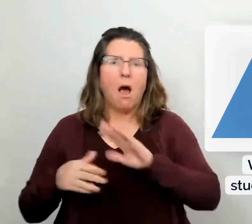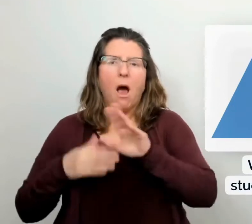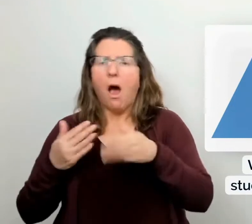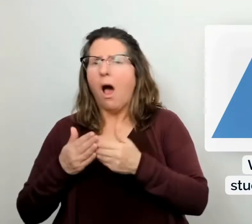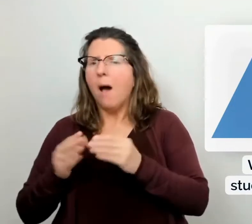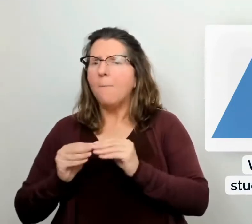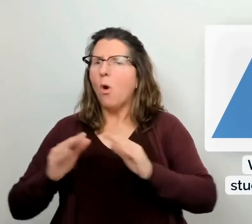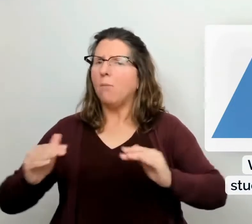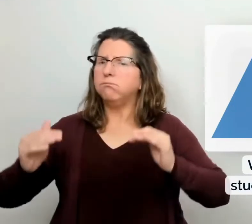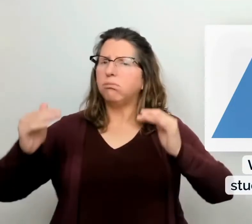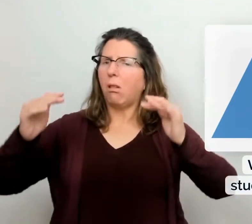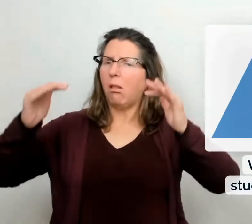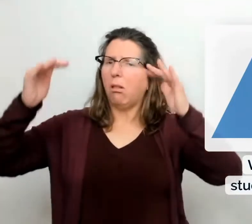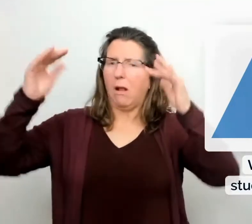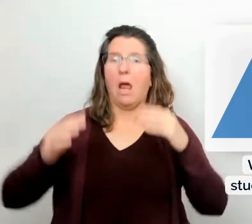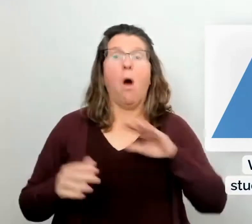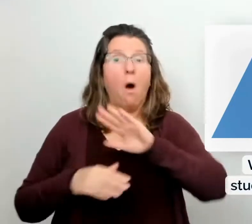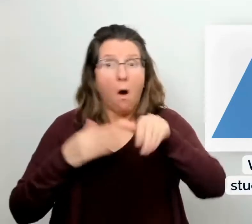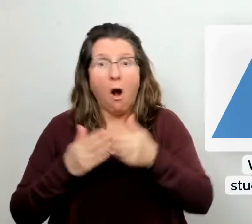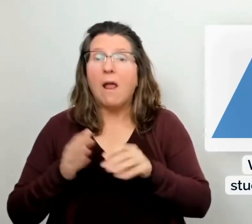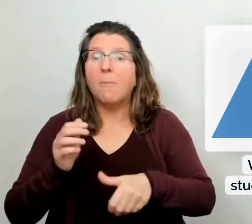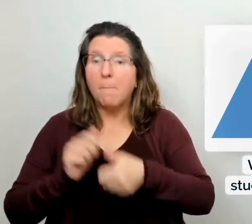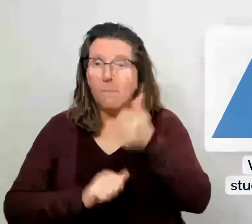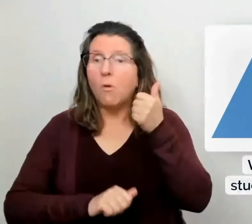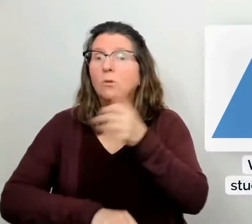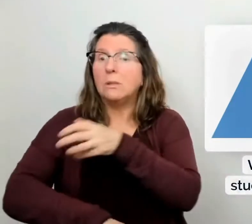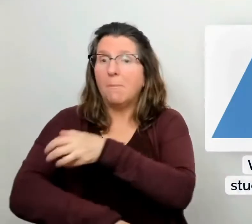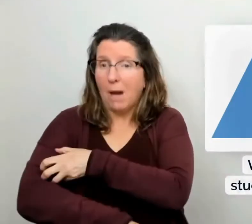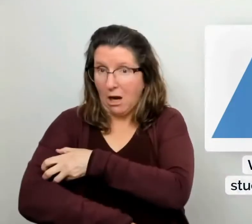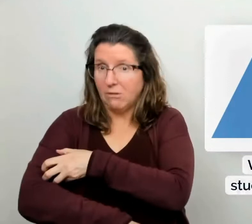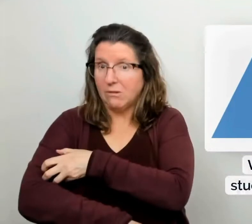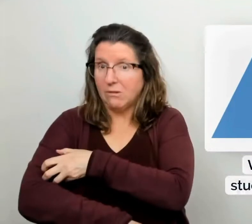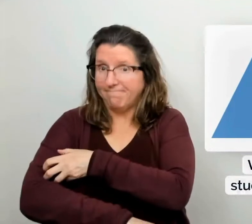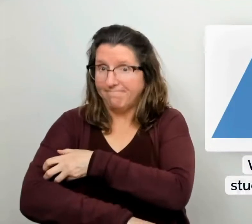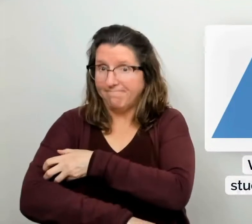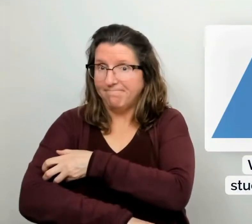These kind of people are considered the most talented writers, and hold most of the power.